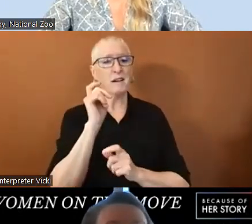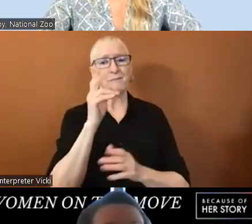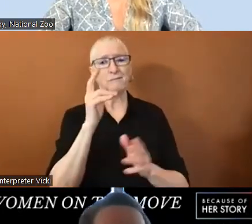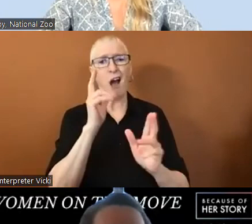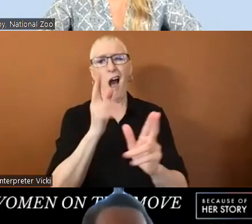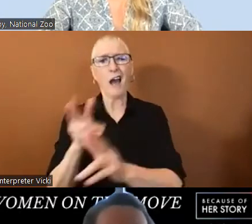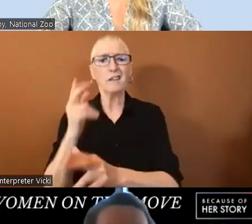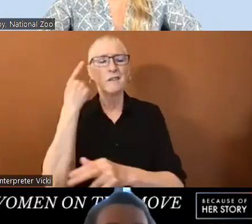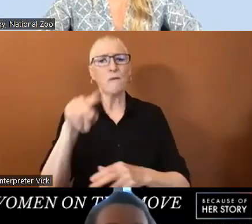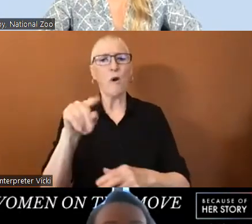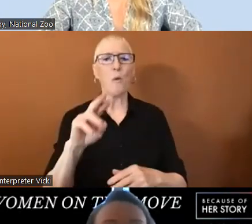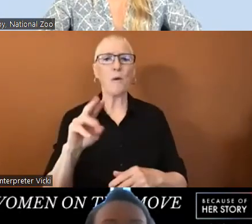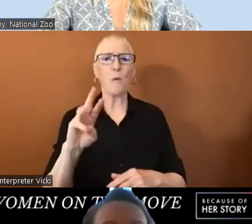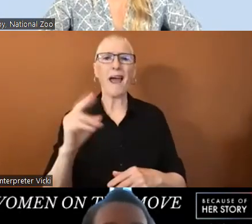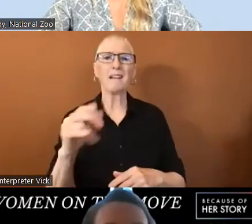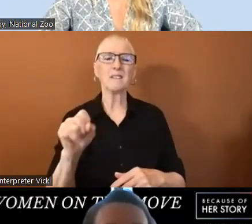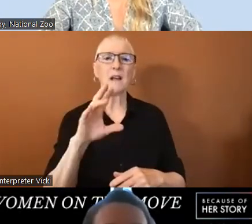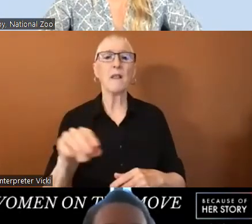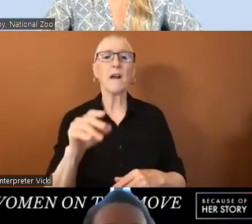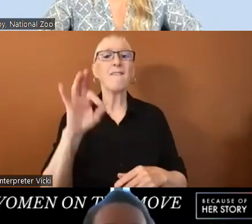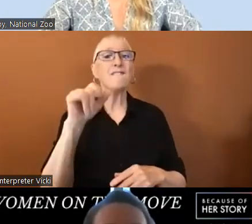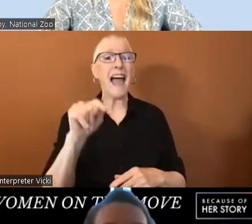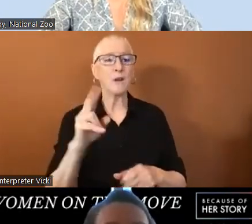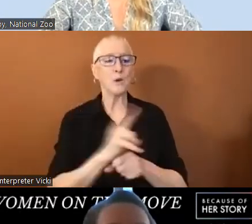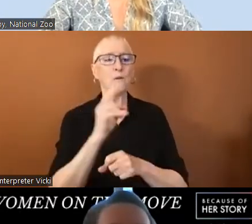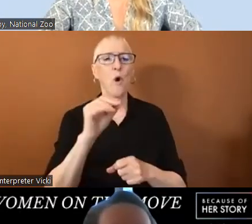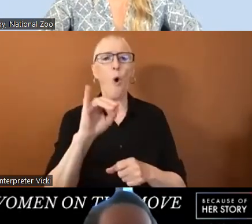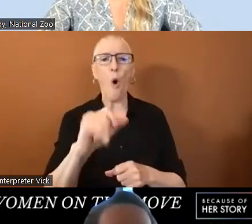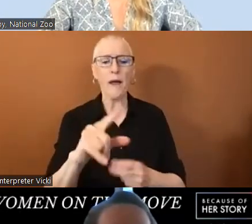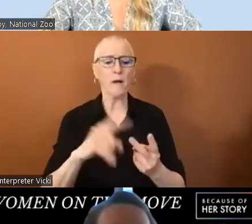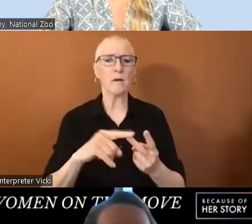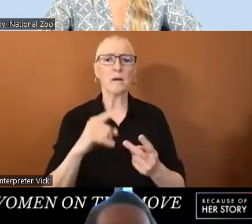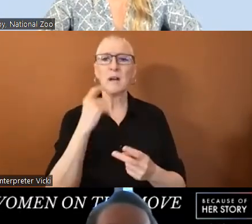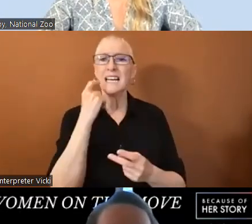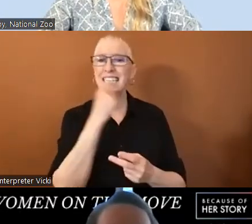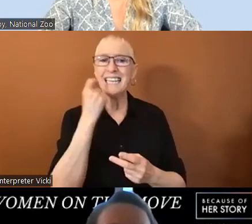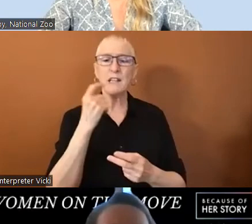their blubber or fat was used for oil and their bones and teeth were used for various purposes including